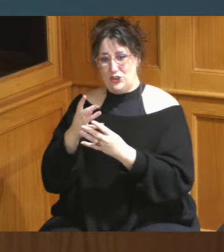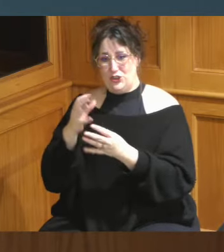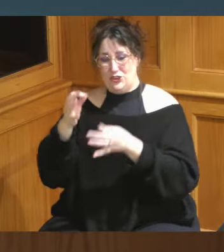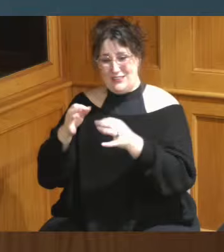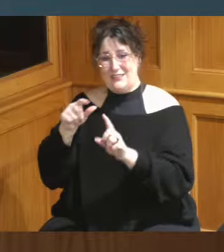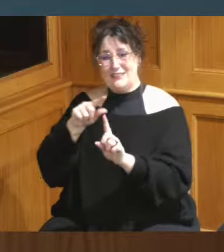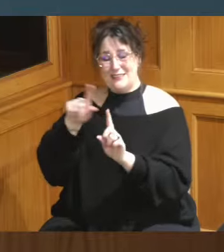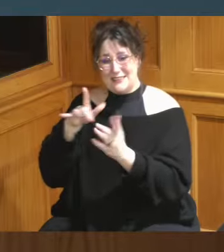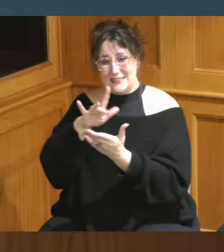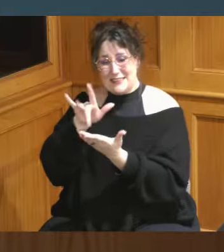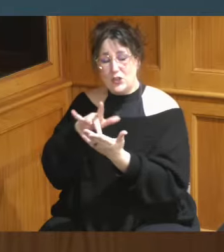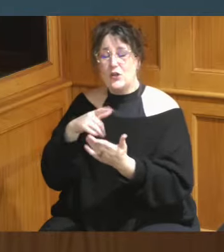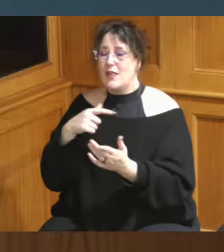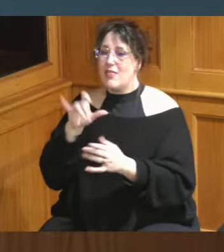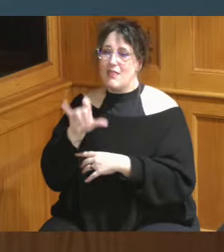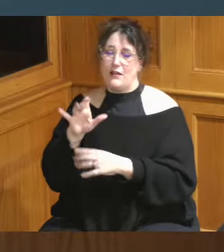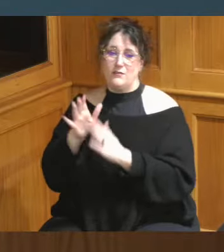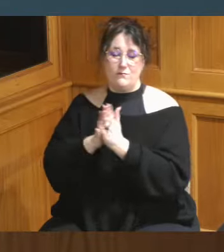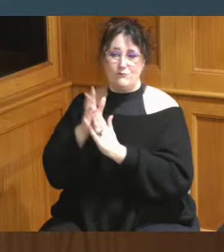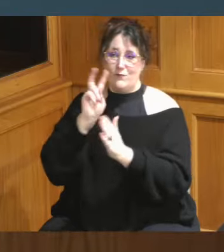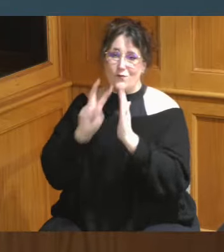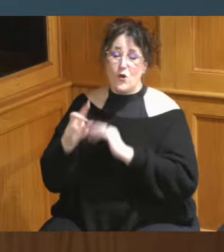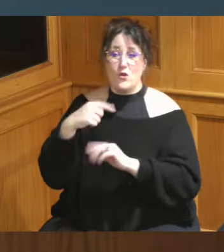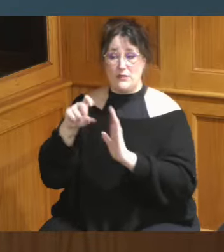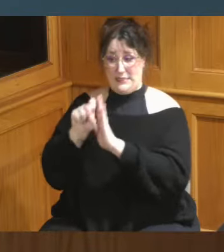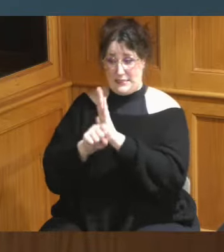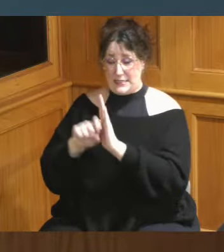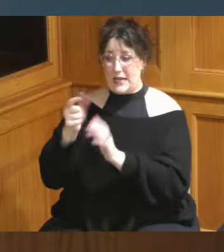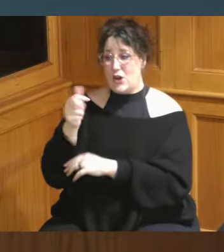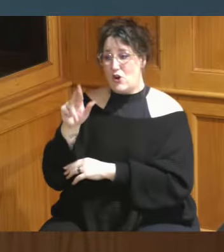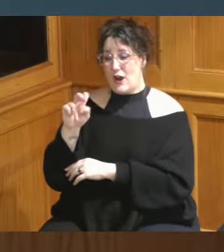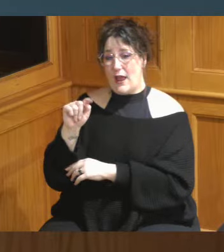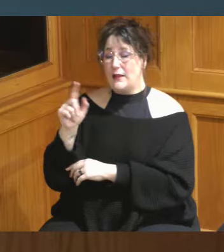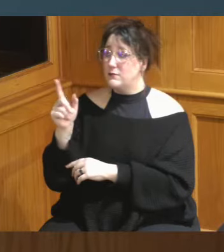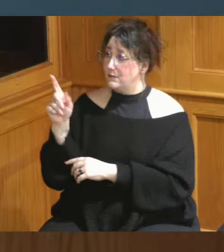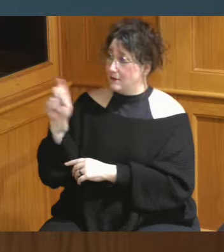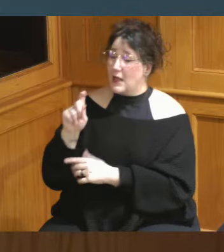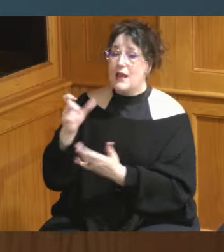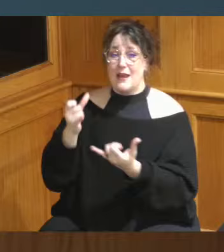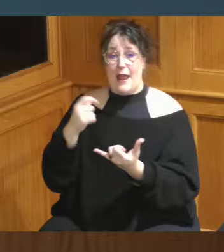thinking. we we did get a state grant for that a number of years ago and now we've got individuals